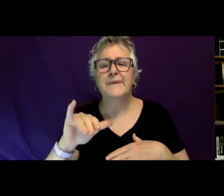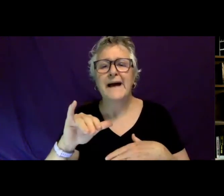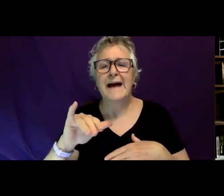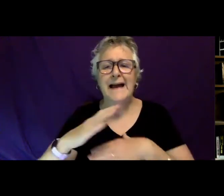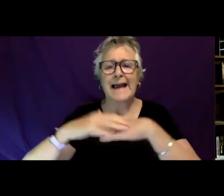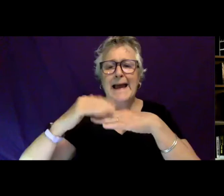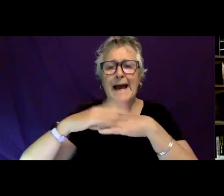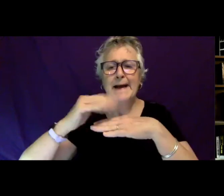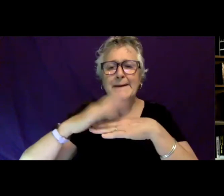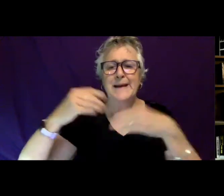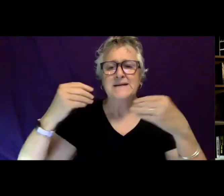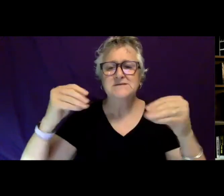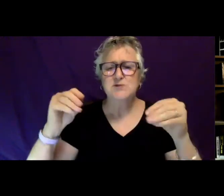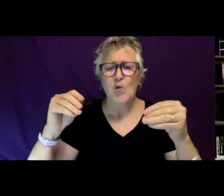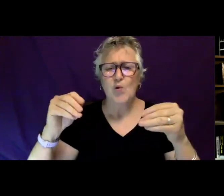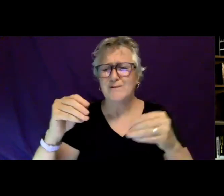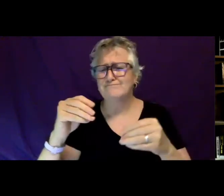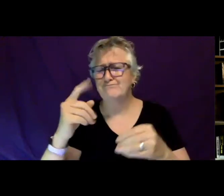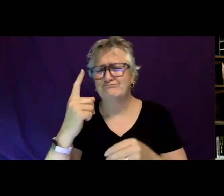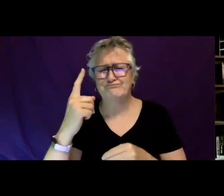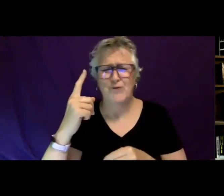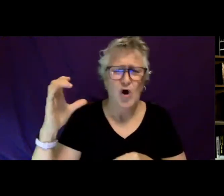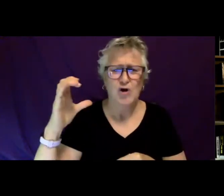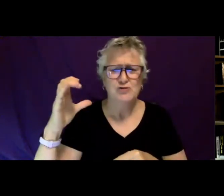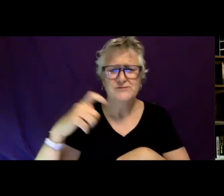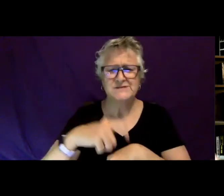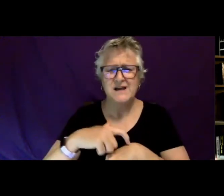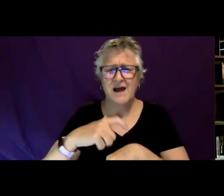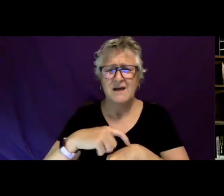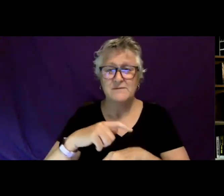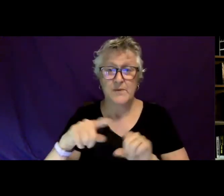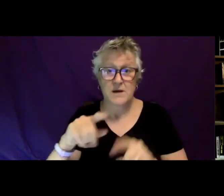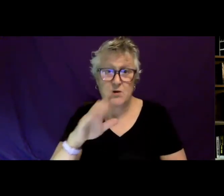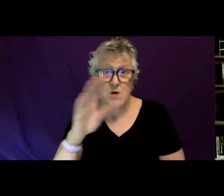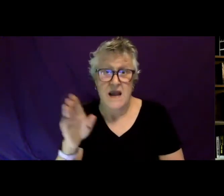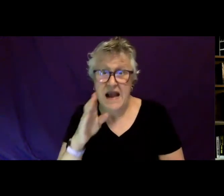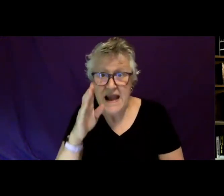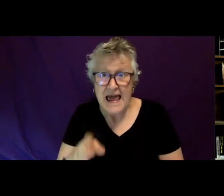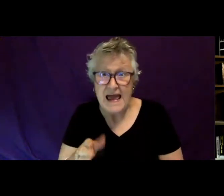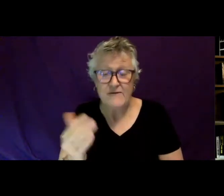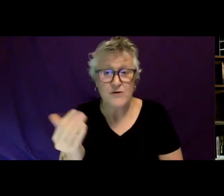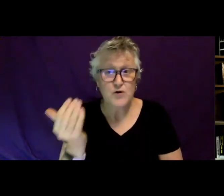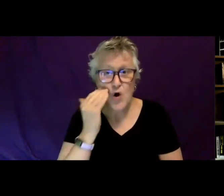and never know that that the animal you're gonna fall in love with is right there, behind that piece of glass.